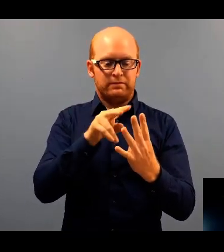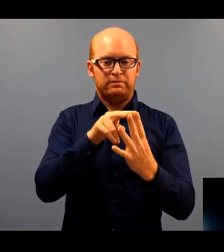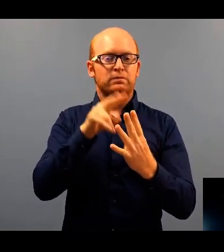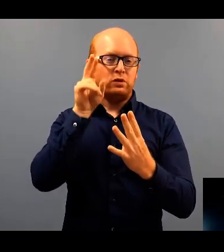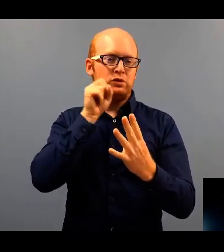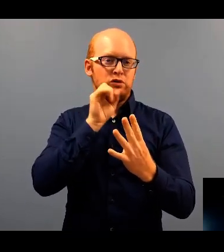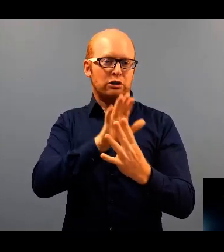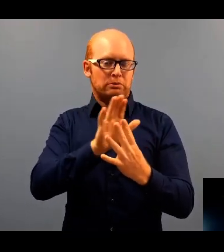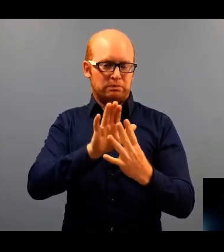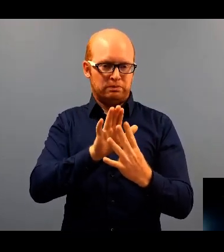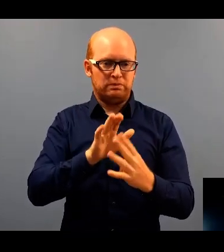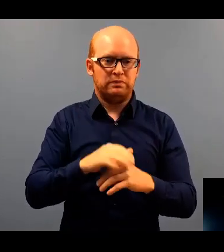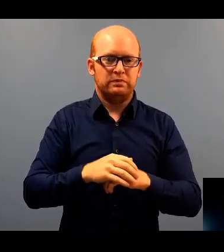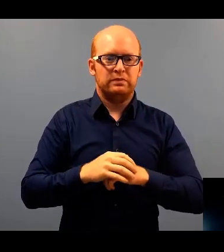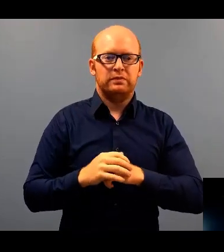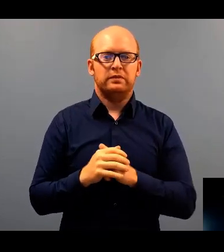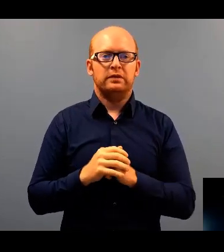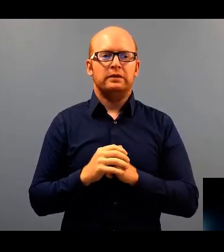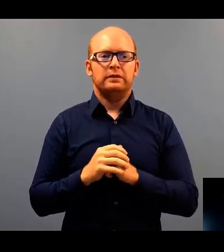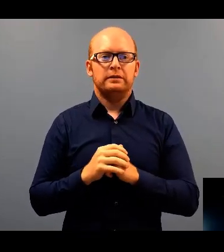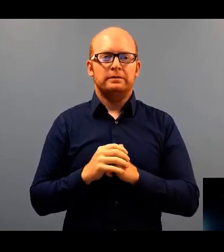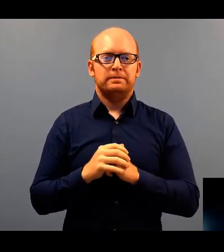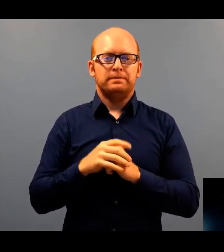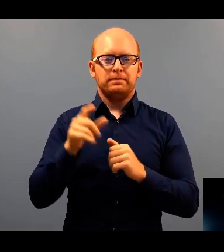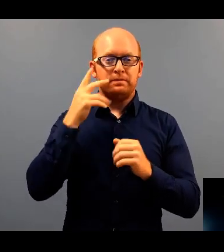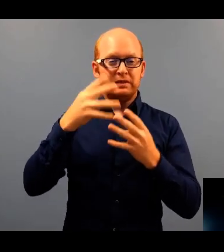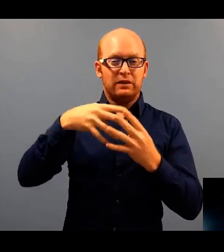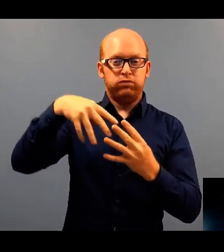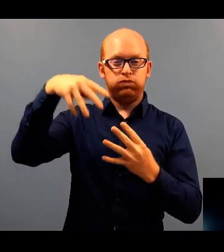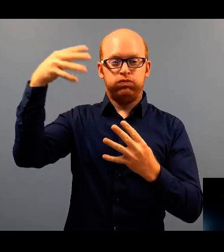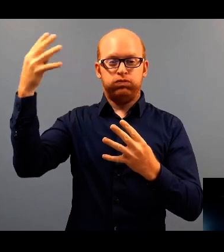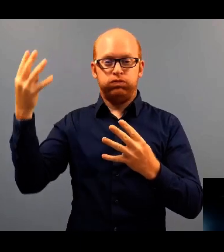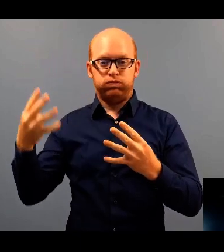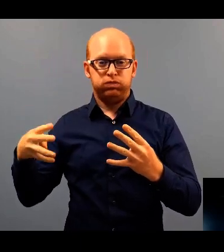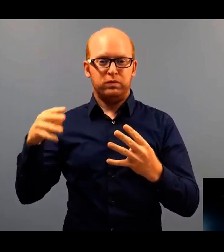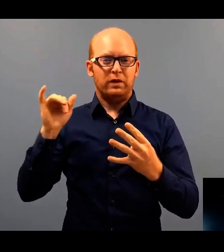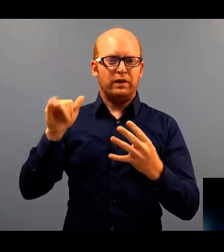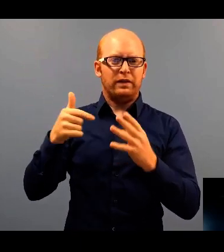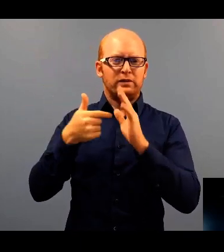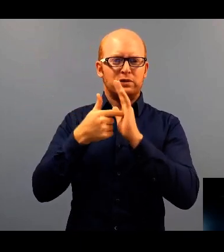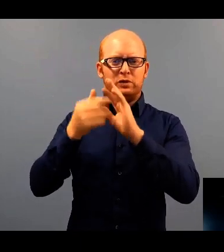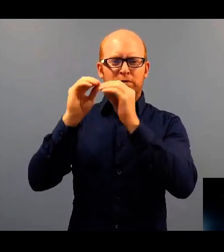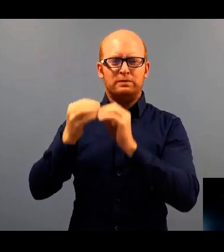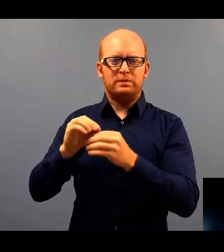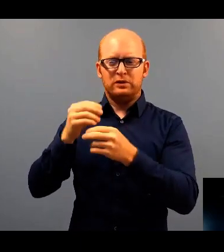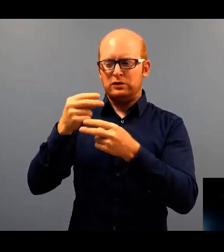is affected with Usher syndrome. This graph shows the number of genes